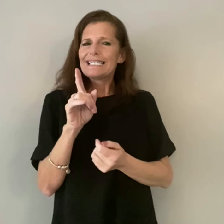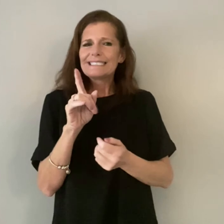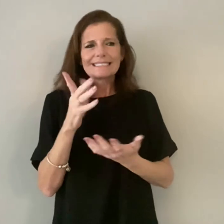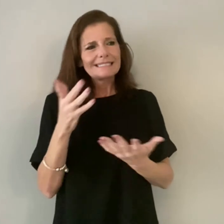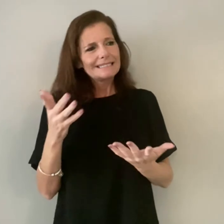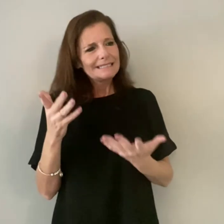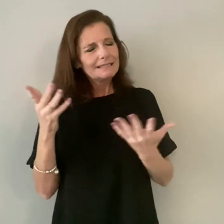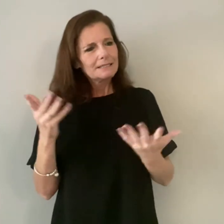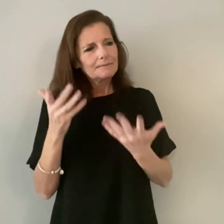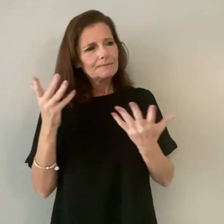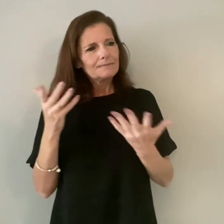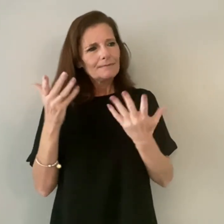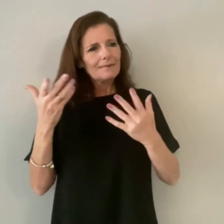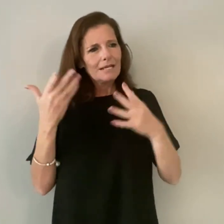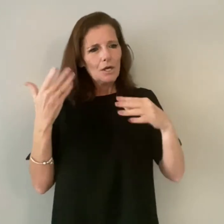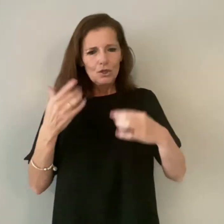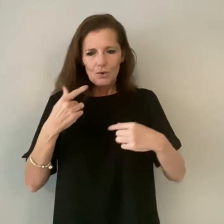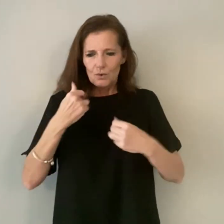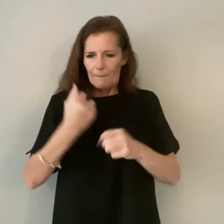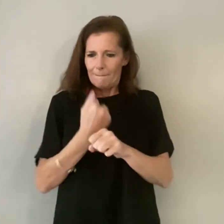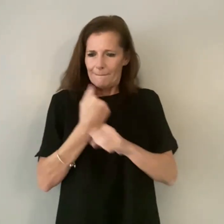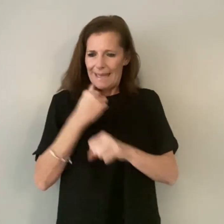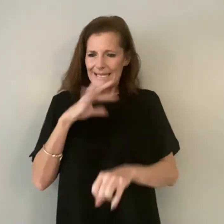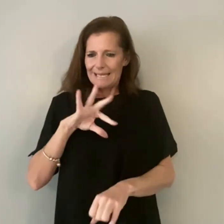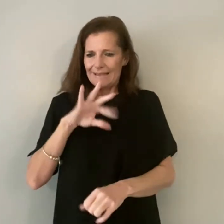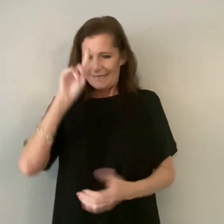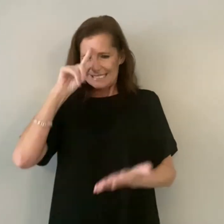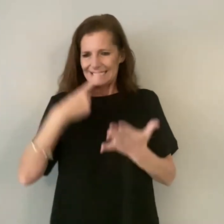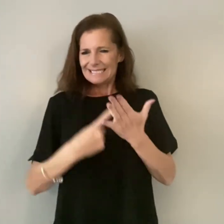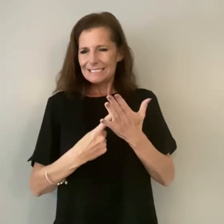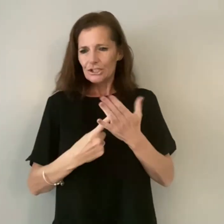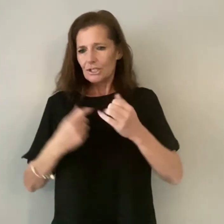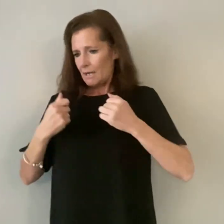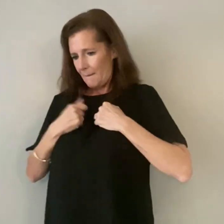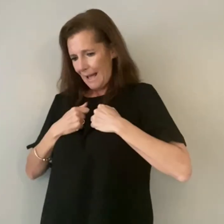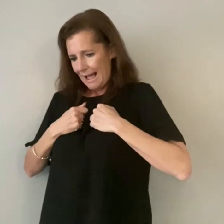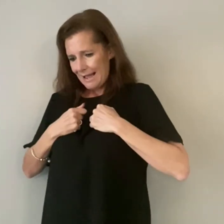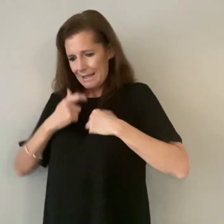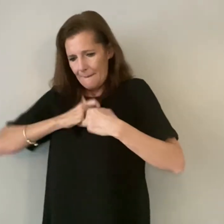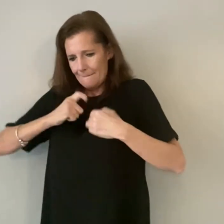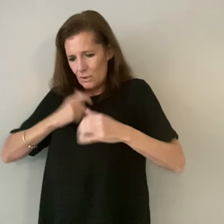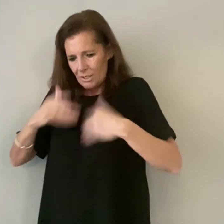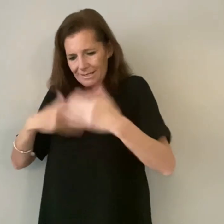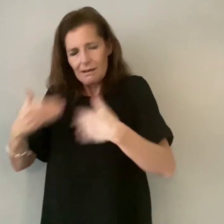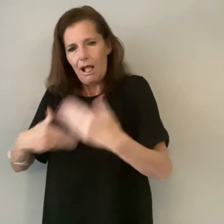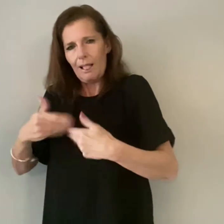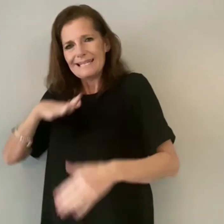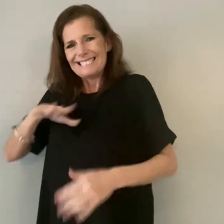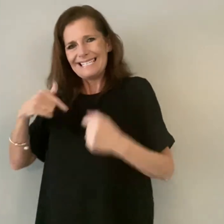in which you're taking me the active choice to step outside of your own personal needs